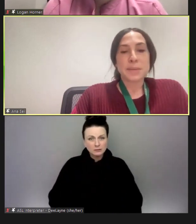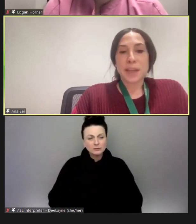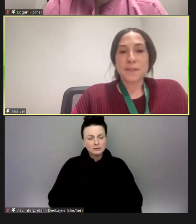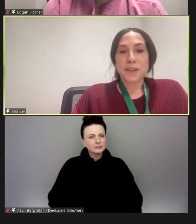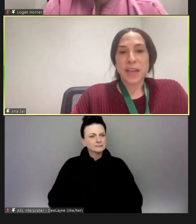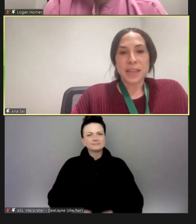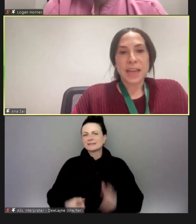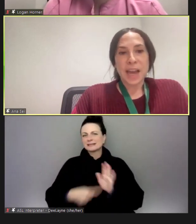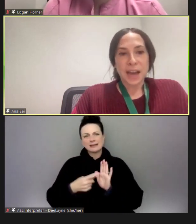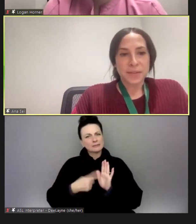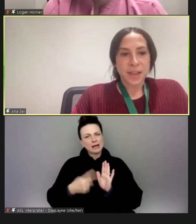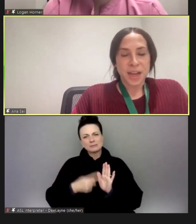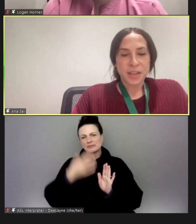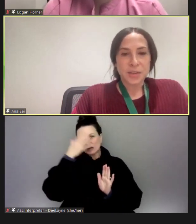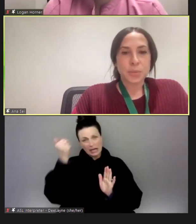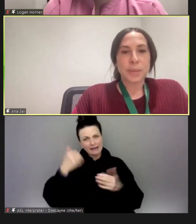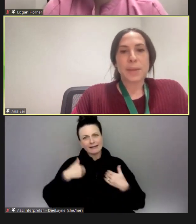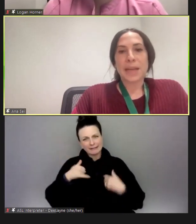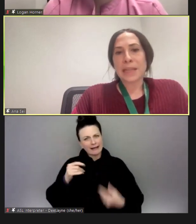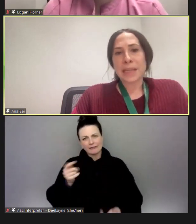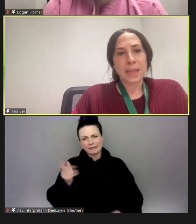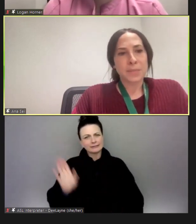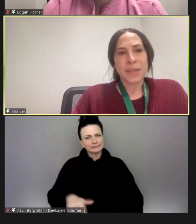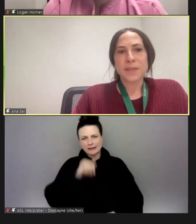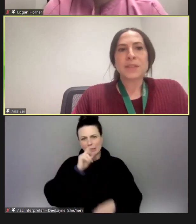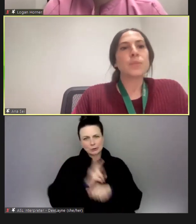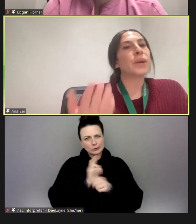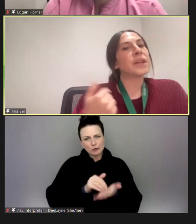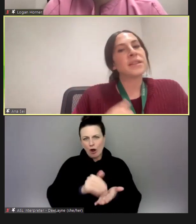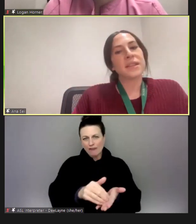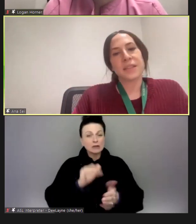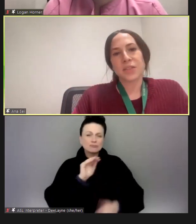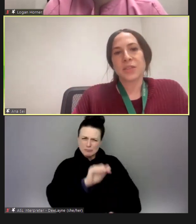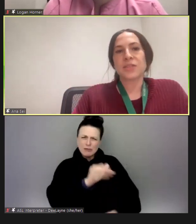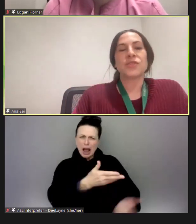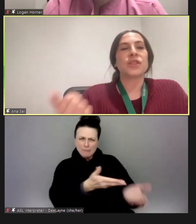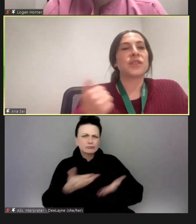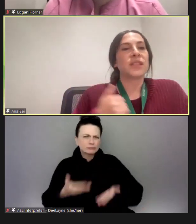forget they have that so reminding them